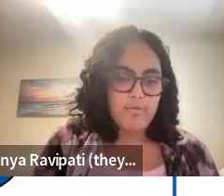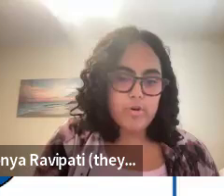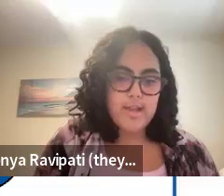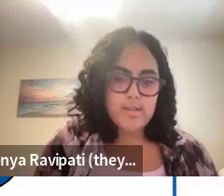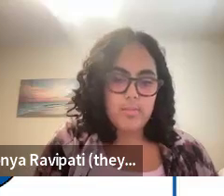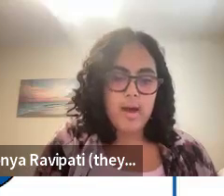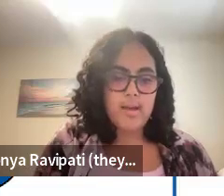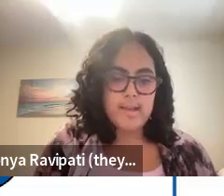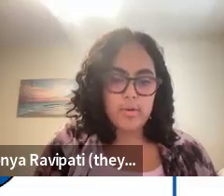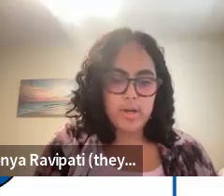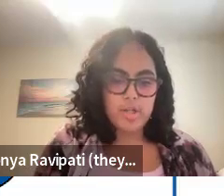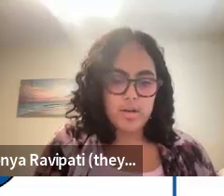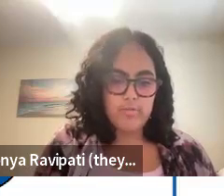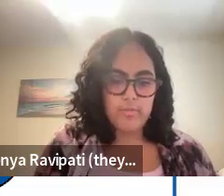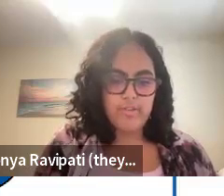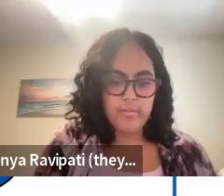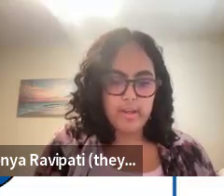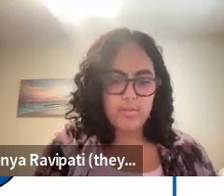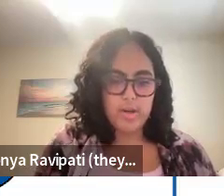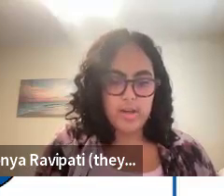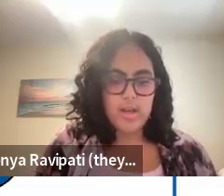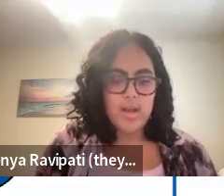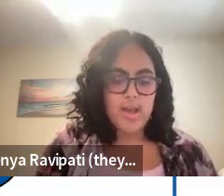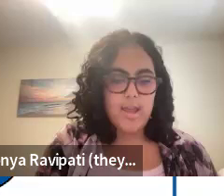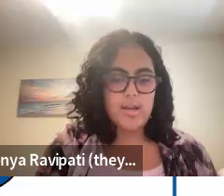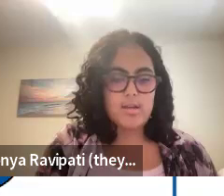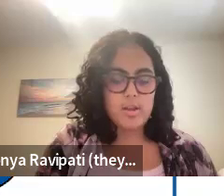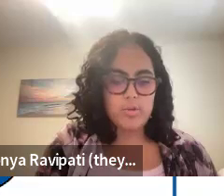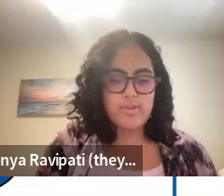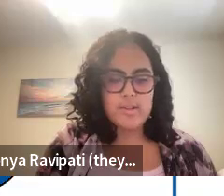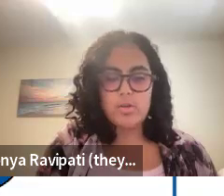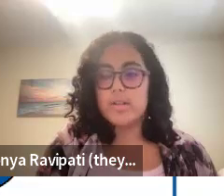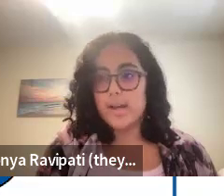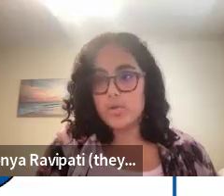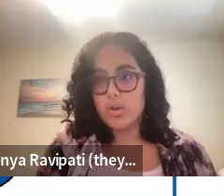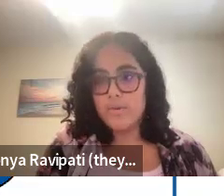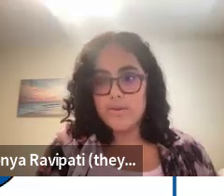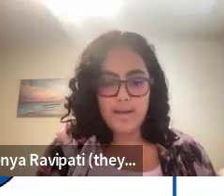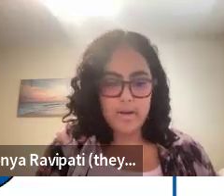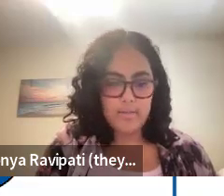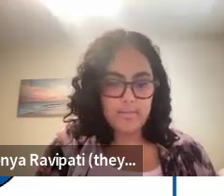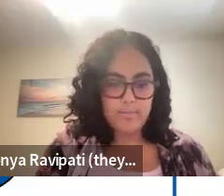force separation from family and community, and there was physical and sexual abuse happening.